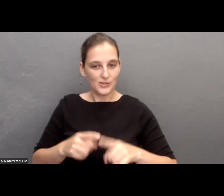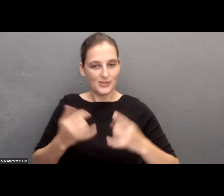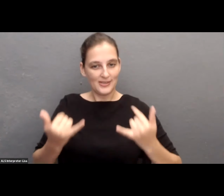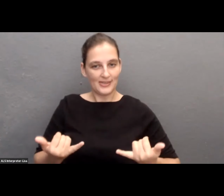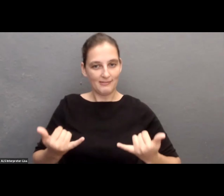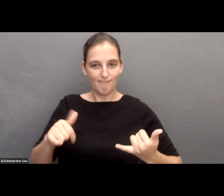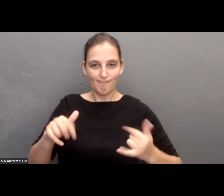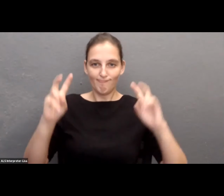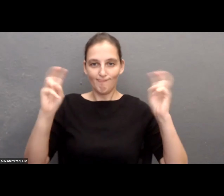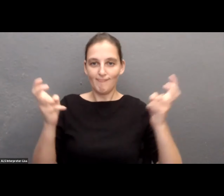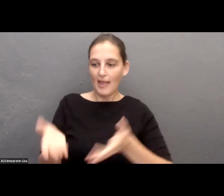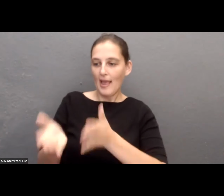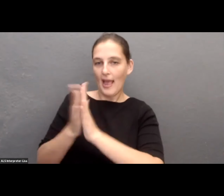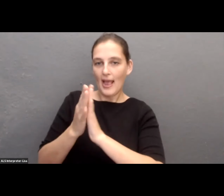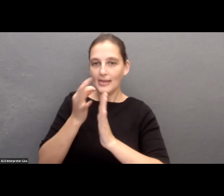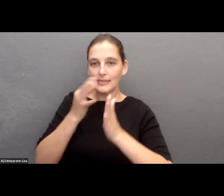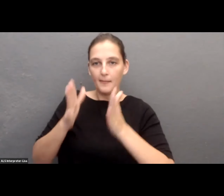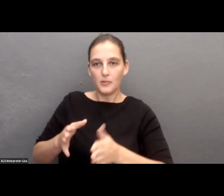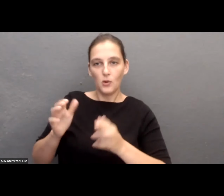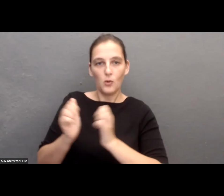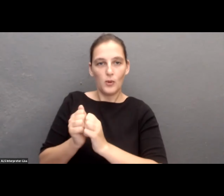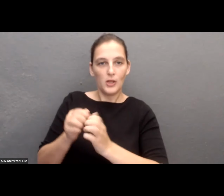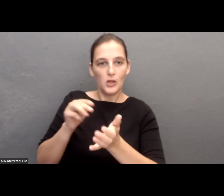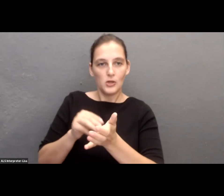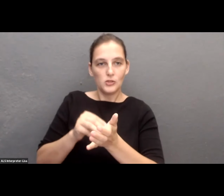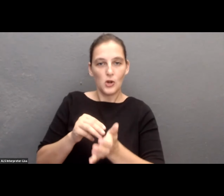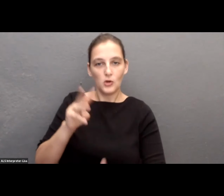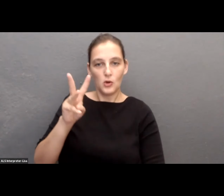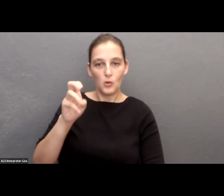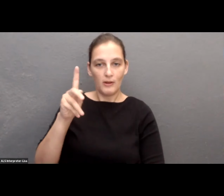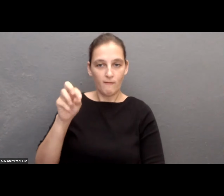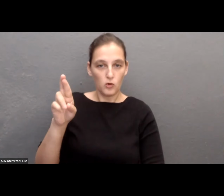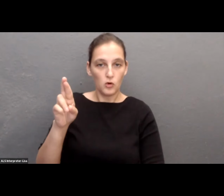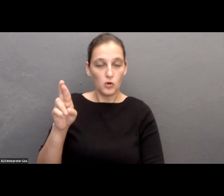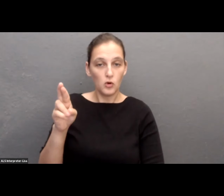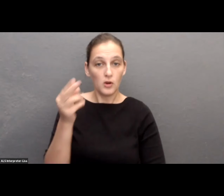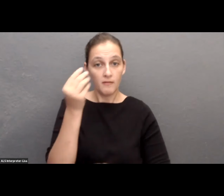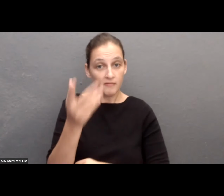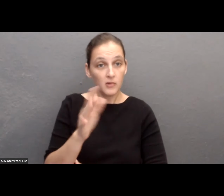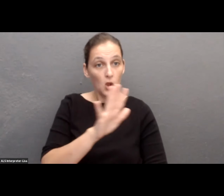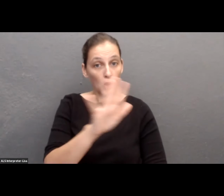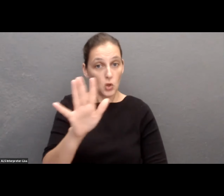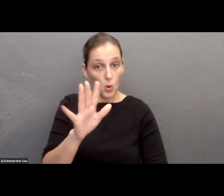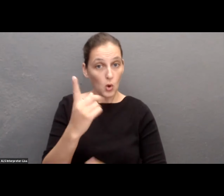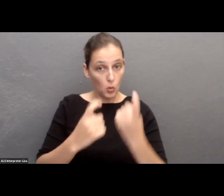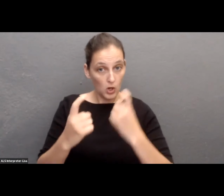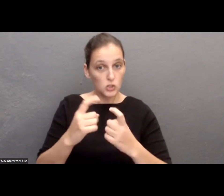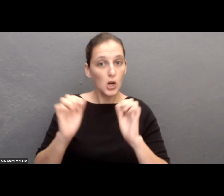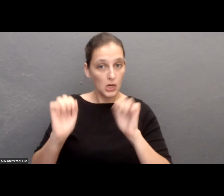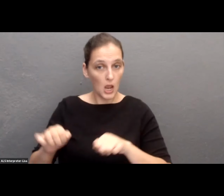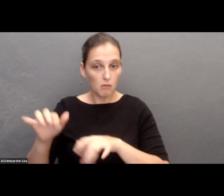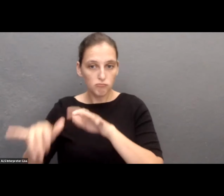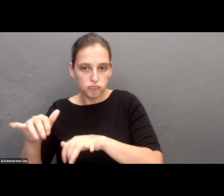Dr Lindsay Weaver and we do have the capability, you can put in questions into the Q and A